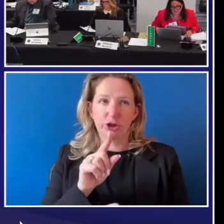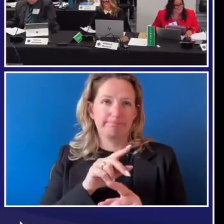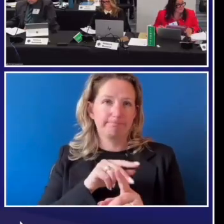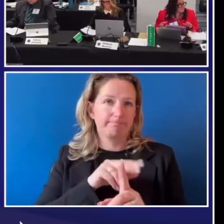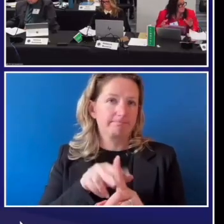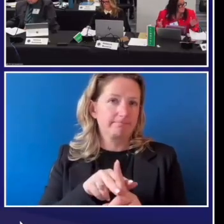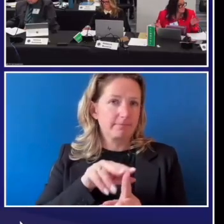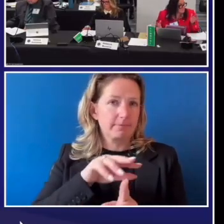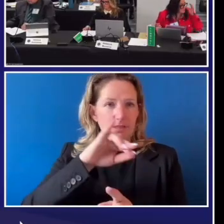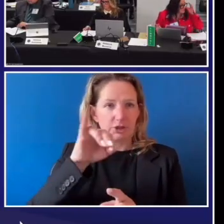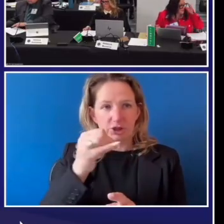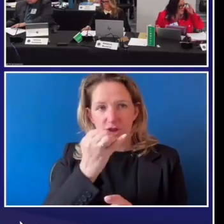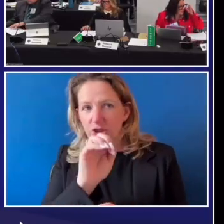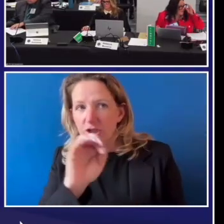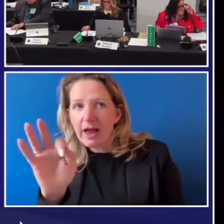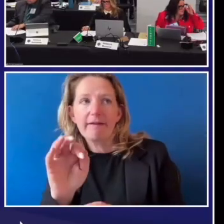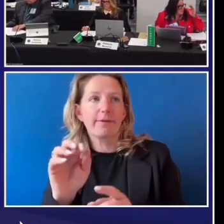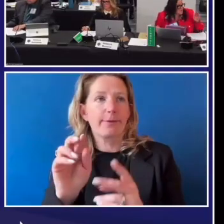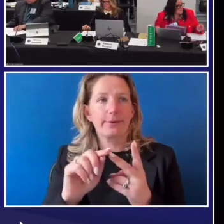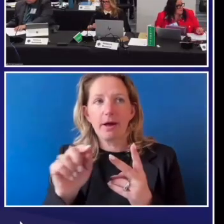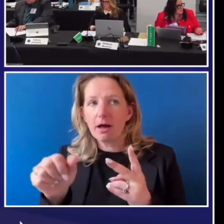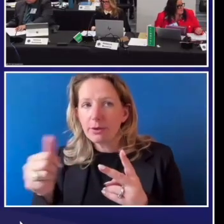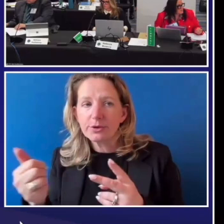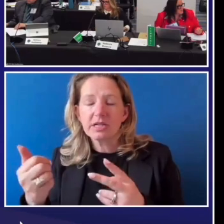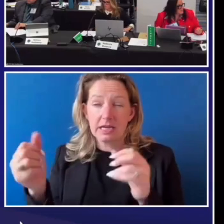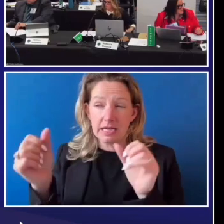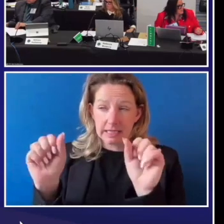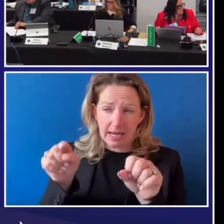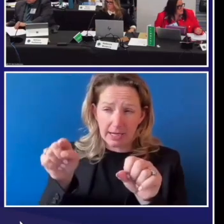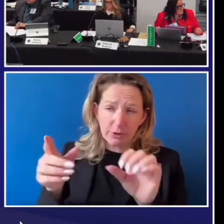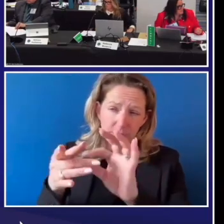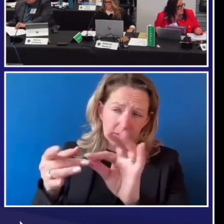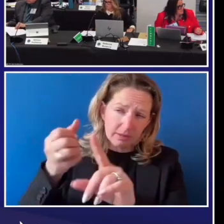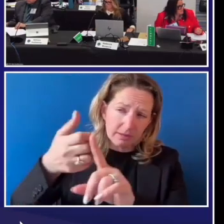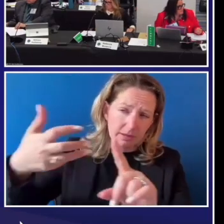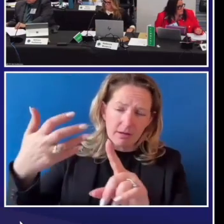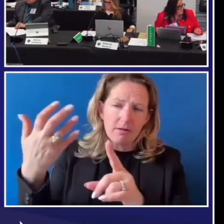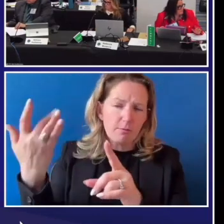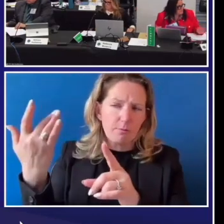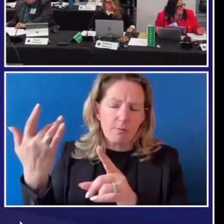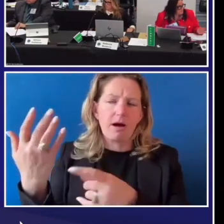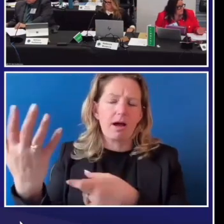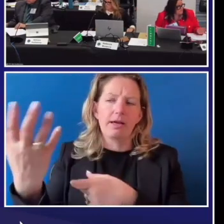you speak more generally about the inclusion of antitrust when there is already an existing